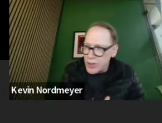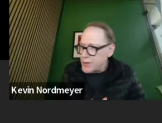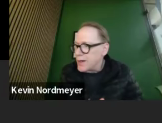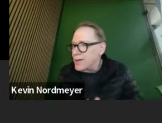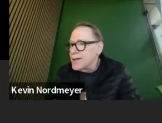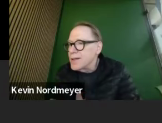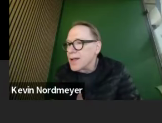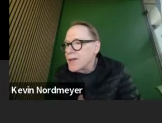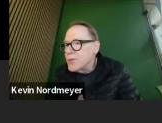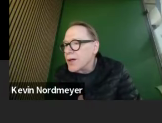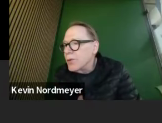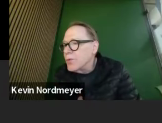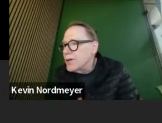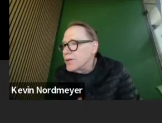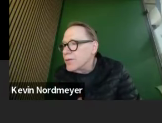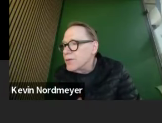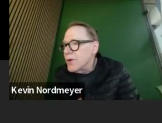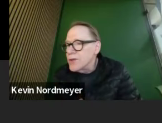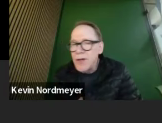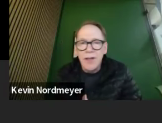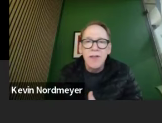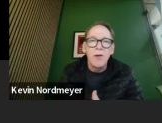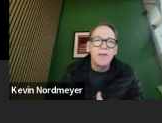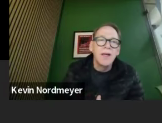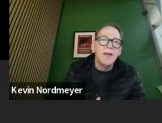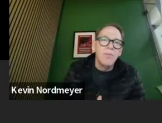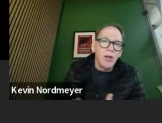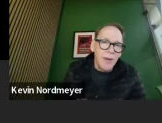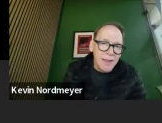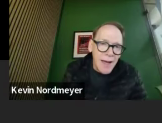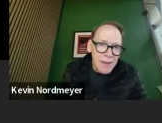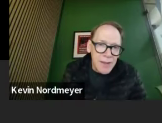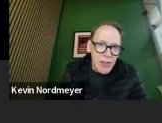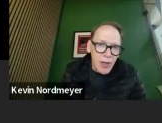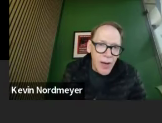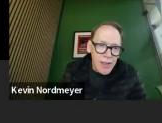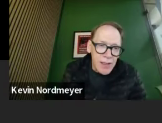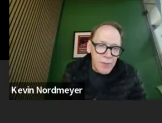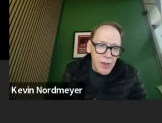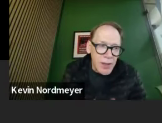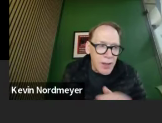Gracious, I think is the last one here we wanted to focus on. And so it's marked by kindness and generosity of spirit